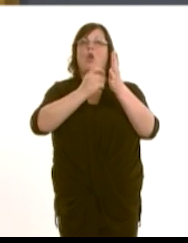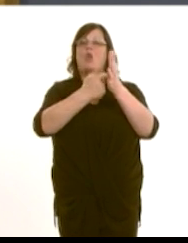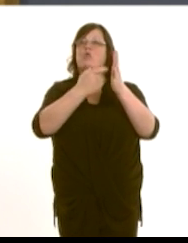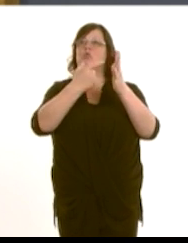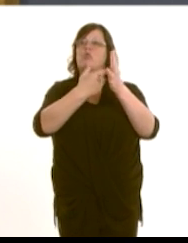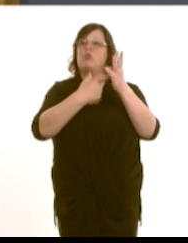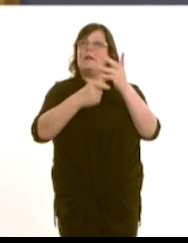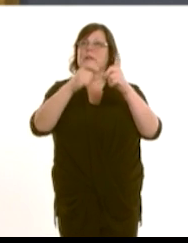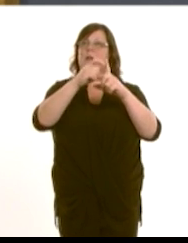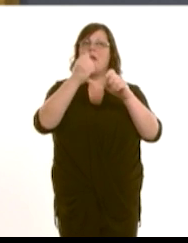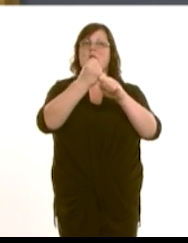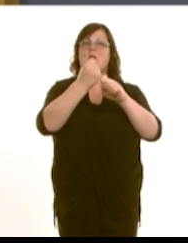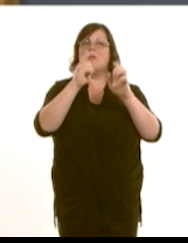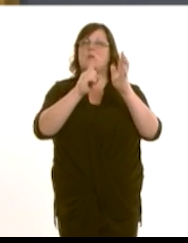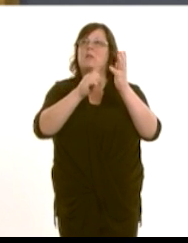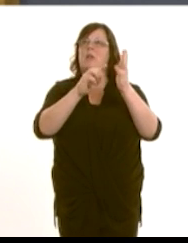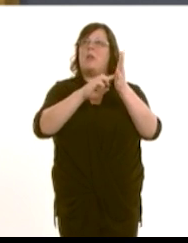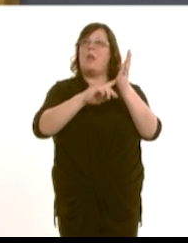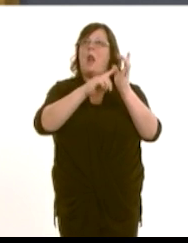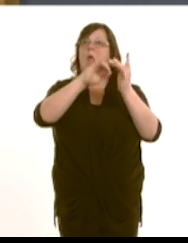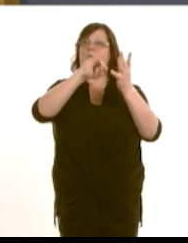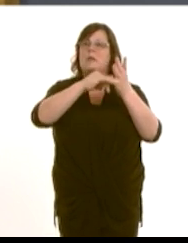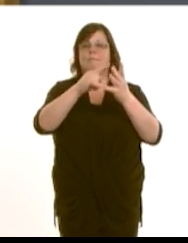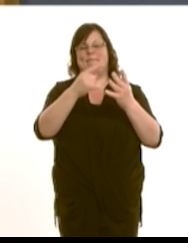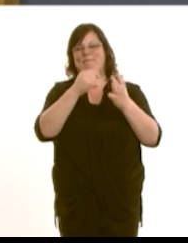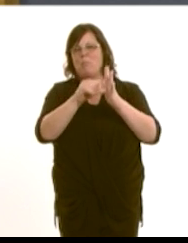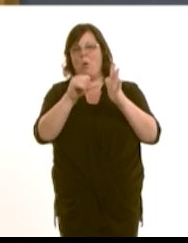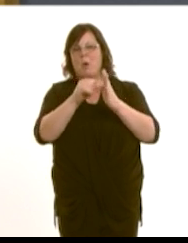was GP recruitment, particularly in the Coelbren surgery.